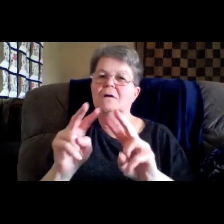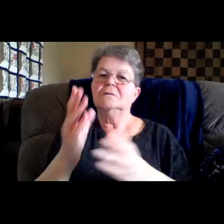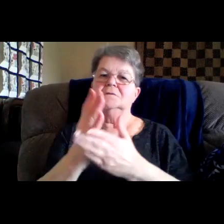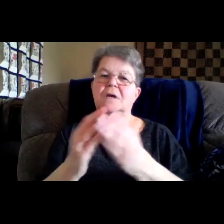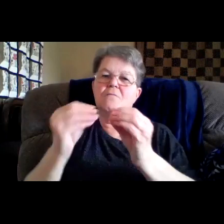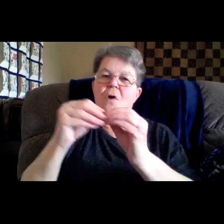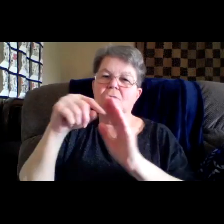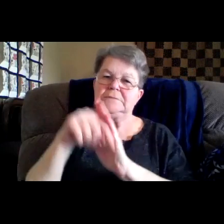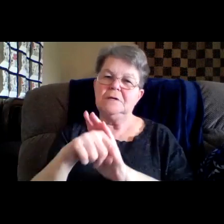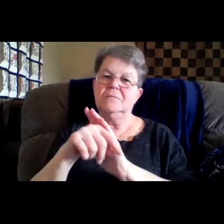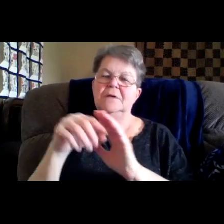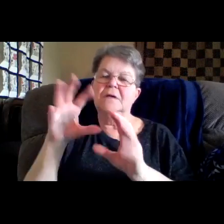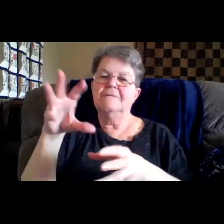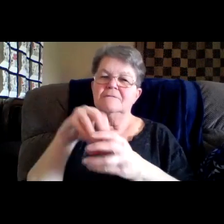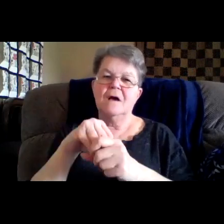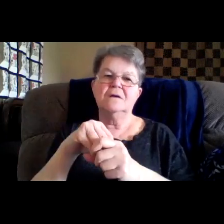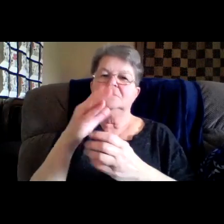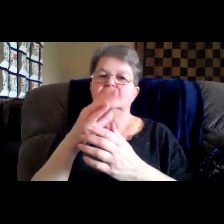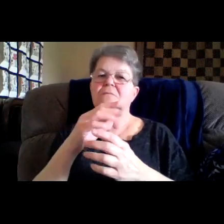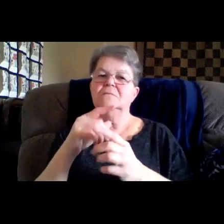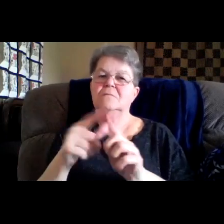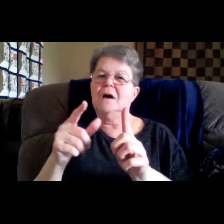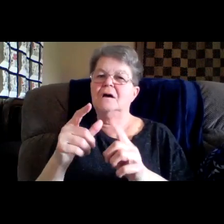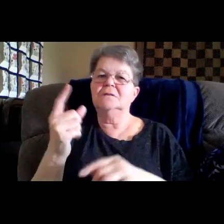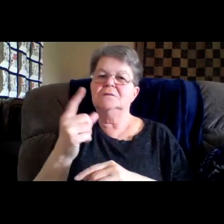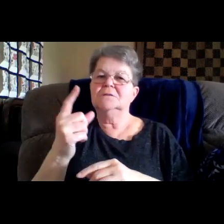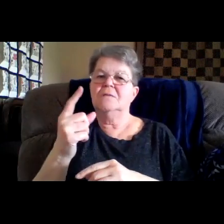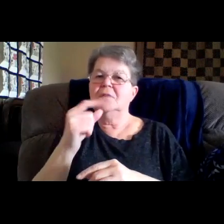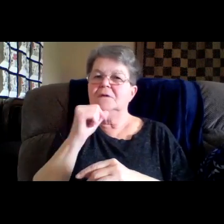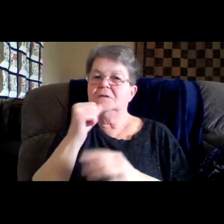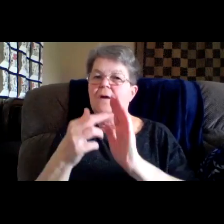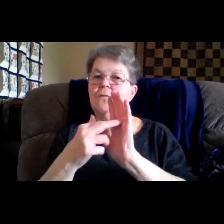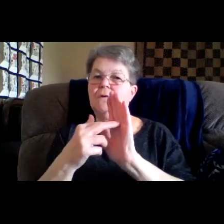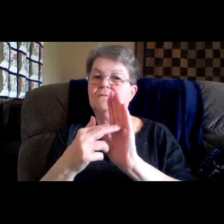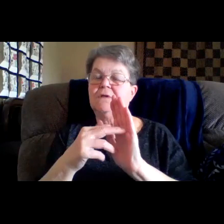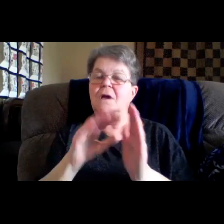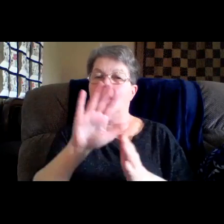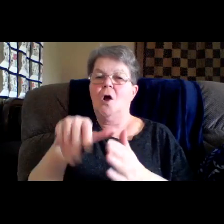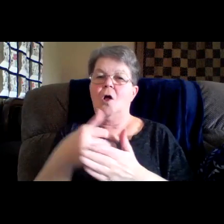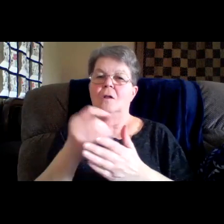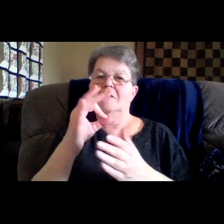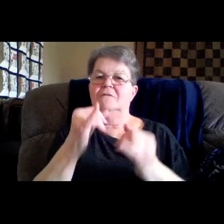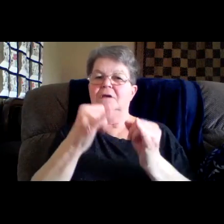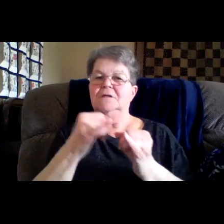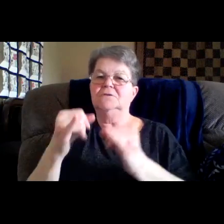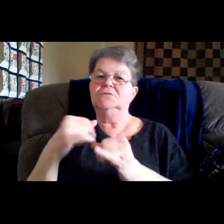but each of them brings something different to the table, and something that's not represented there is all of the individuals we've worked with,